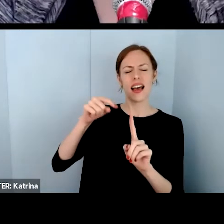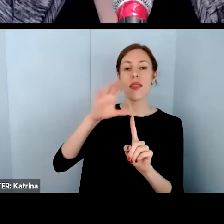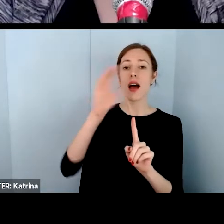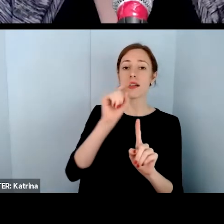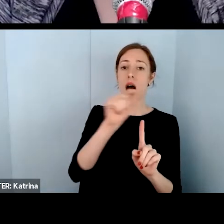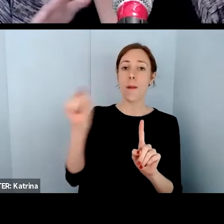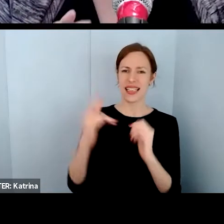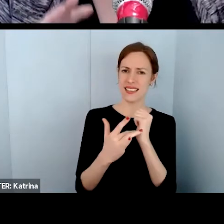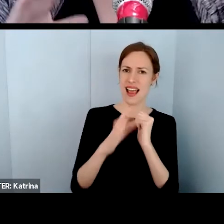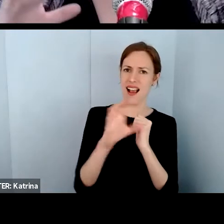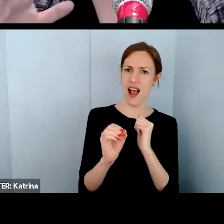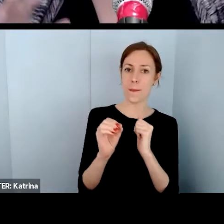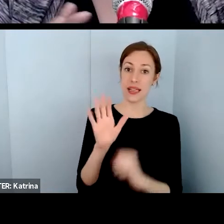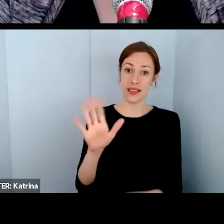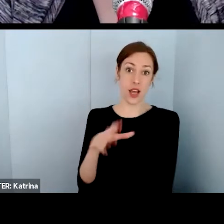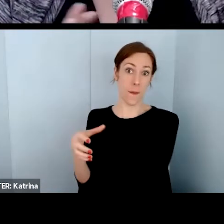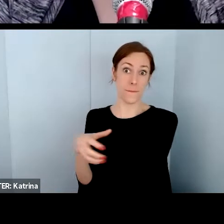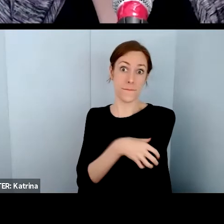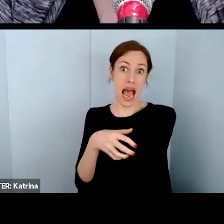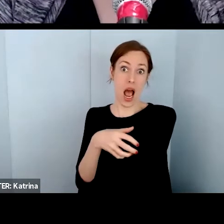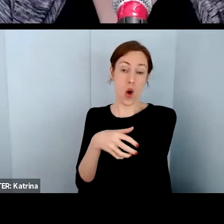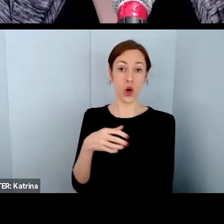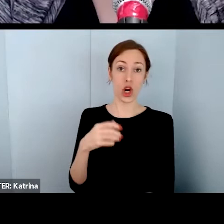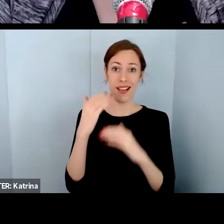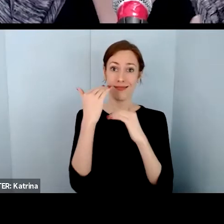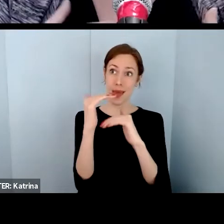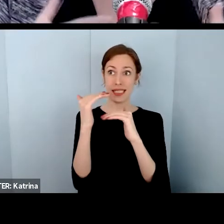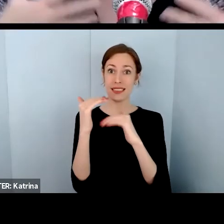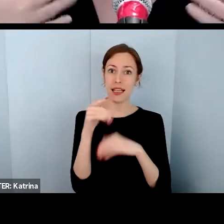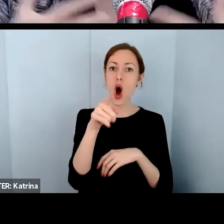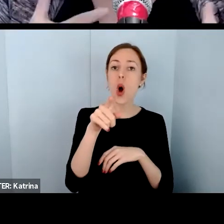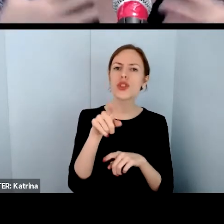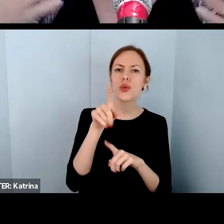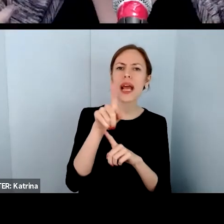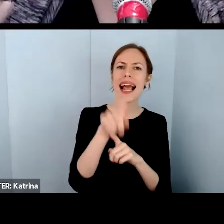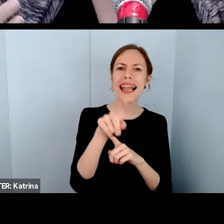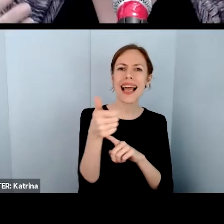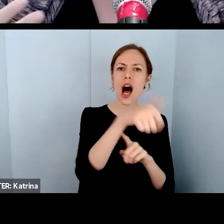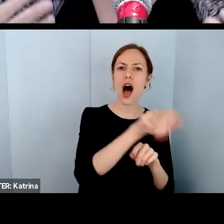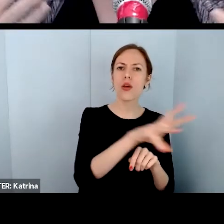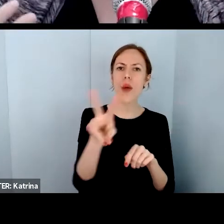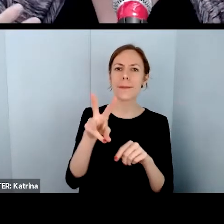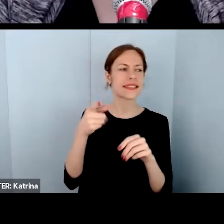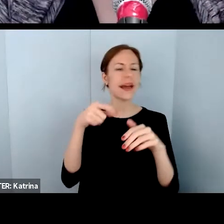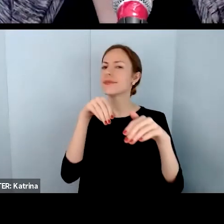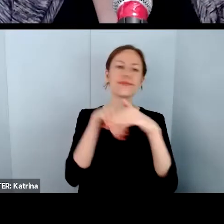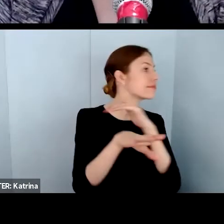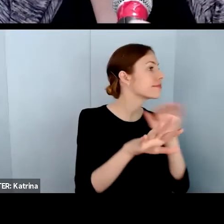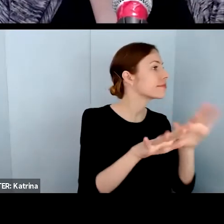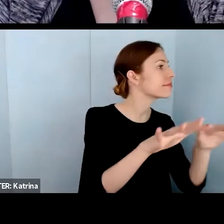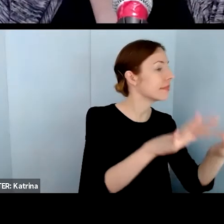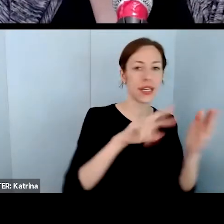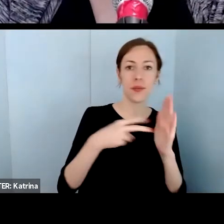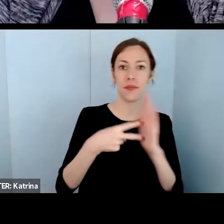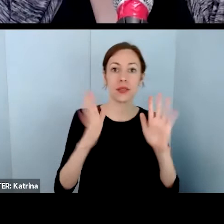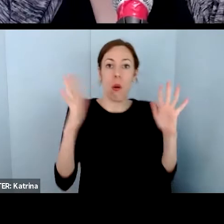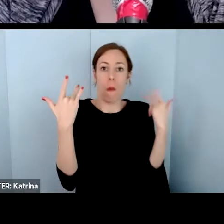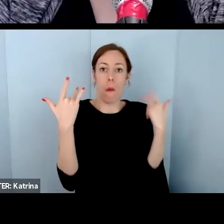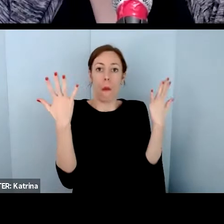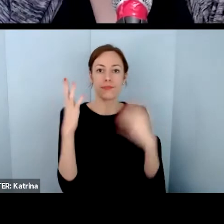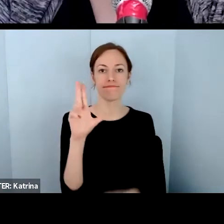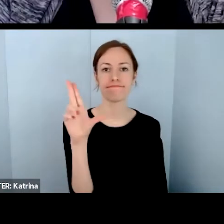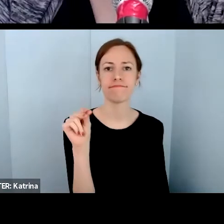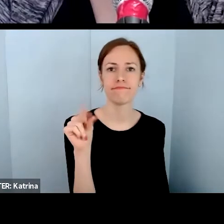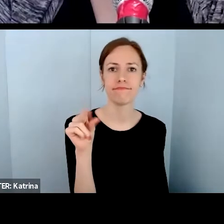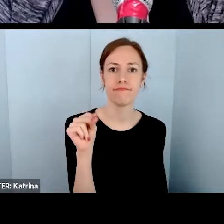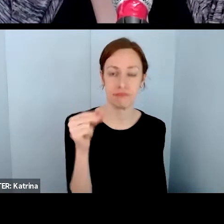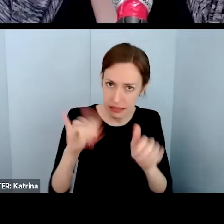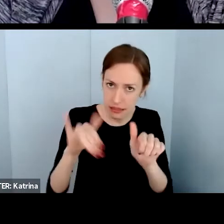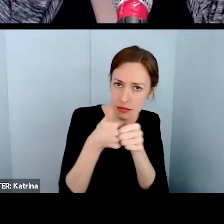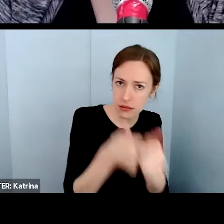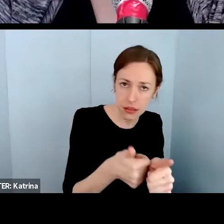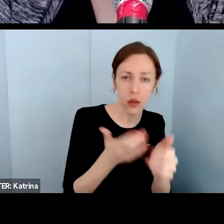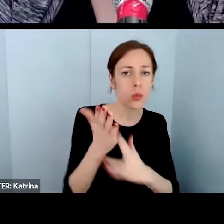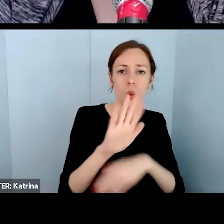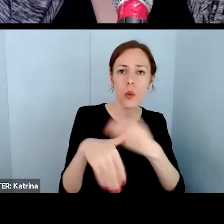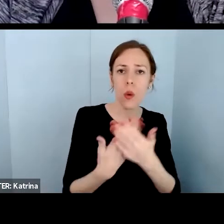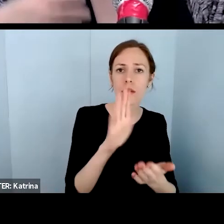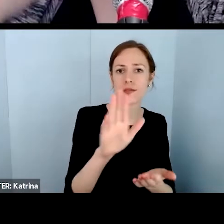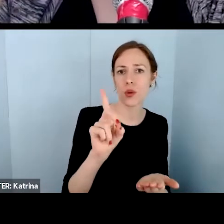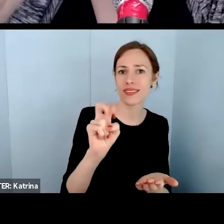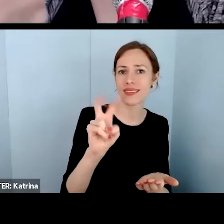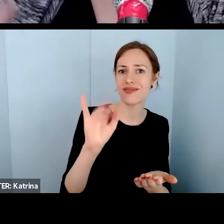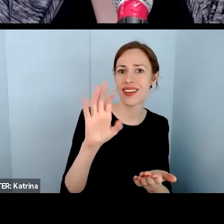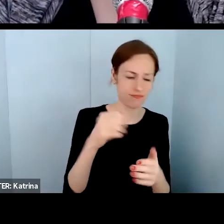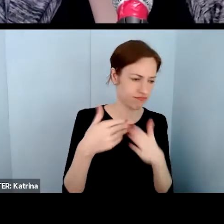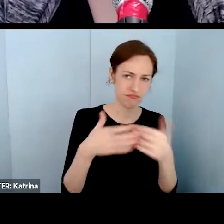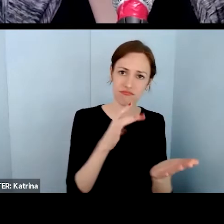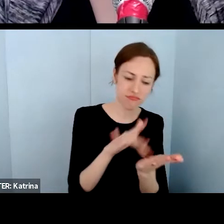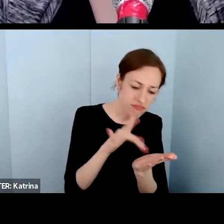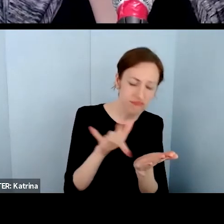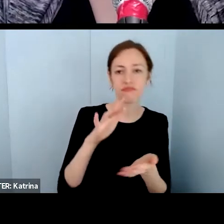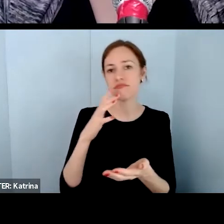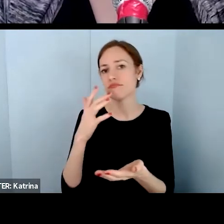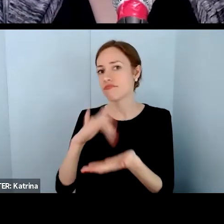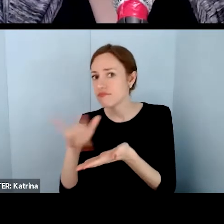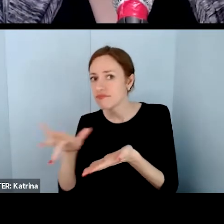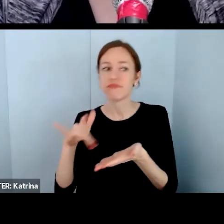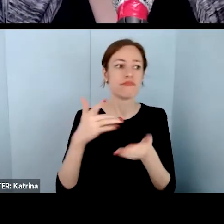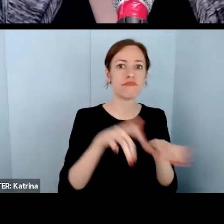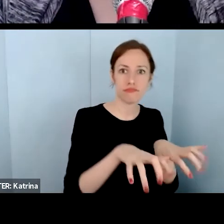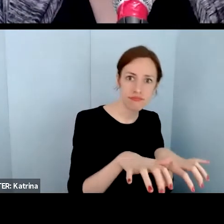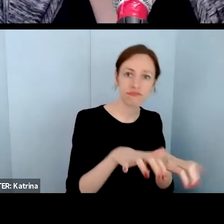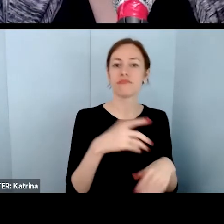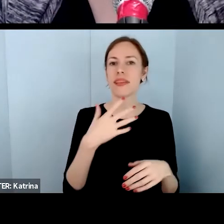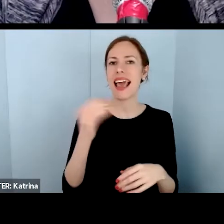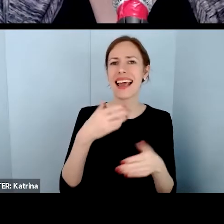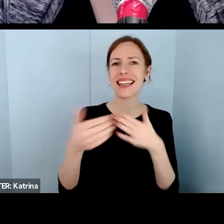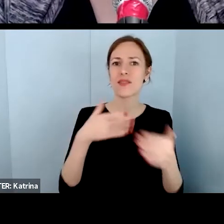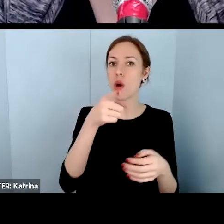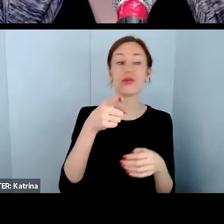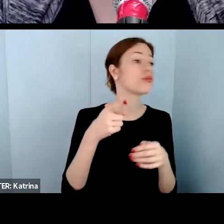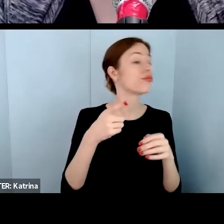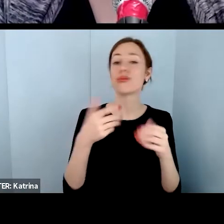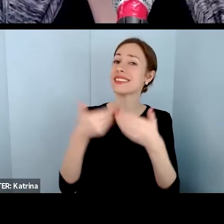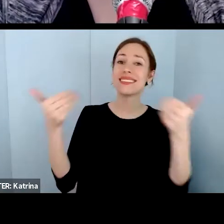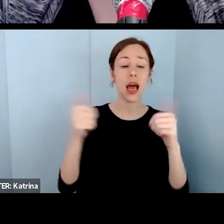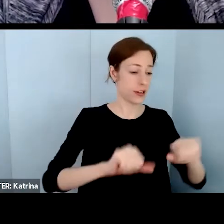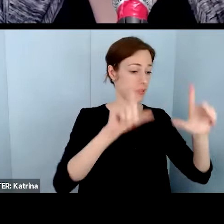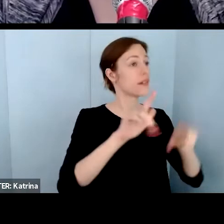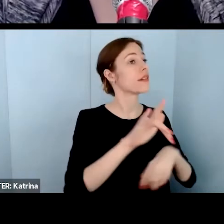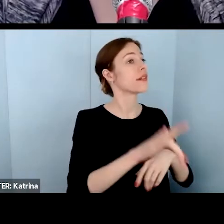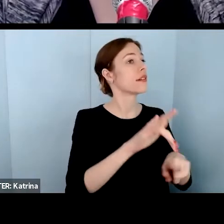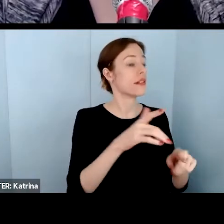Clicking on the app or the website, it is. It's all throughout your devices. And then also, even when you're not speaking back to it sometimes it's still communicating back to these companies you know either your, your computer or most likely your telephone.